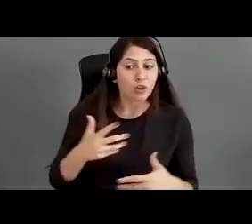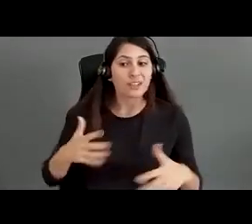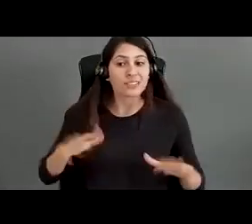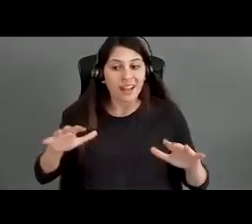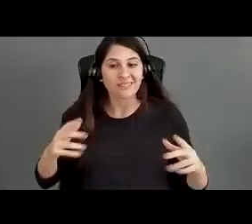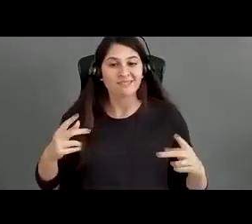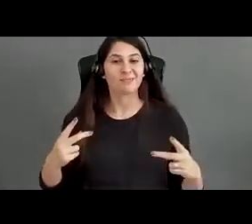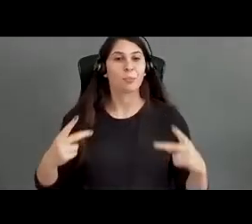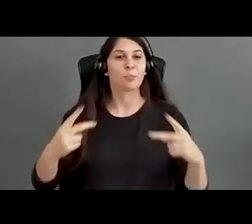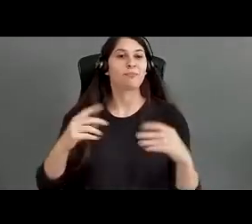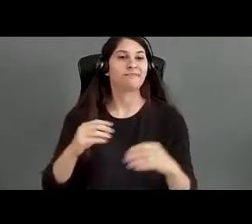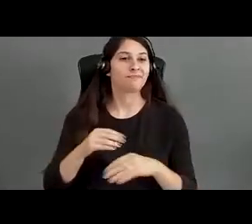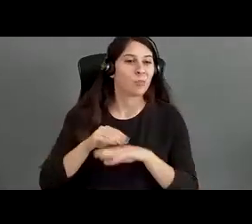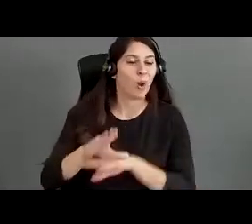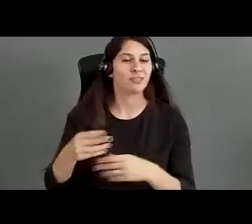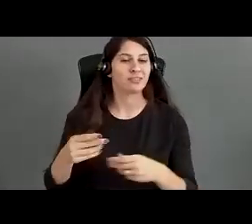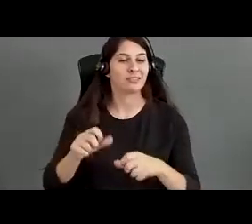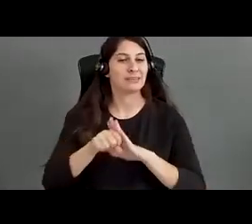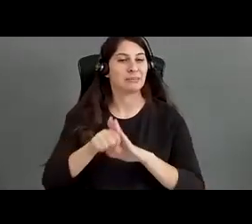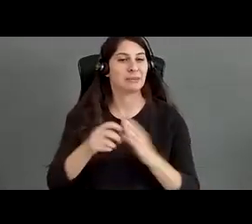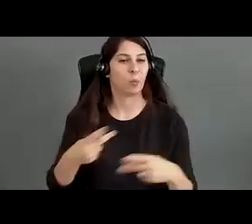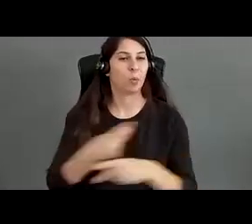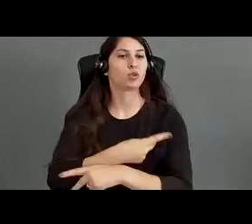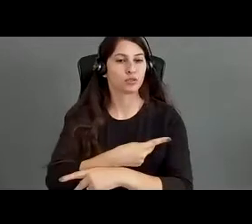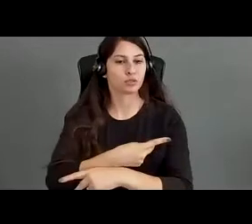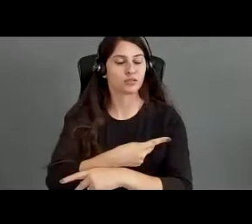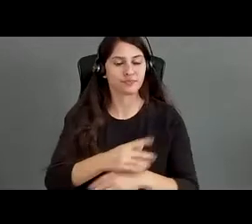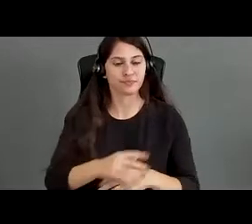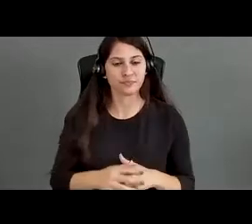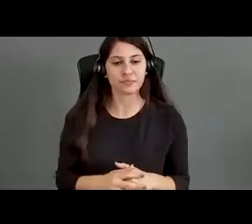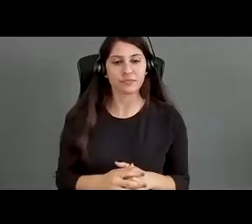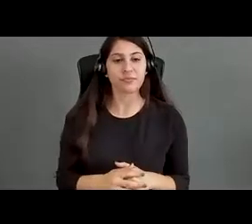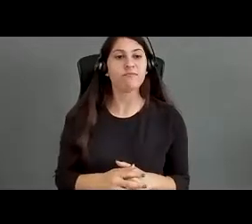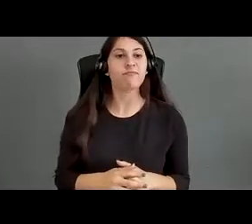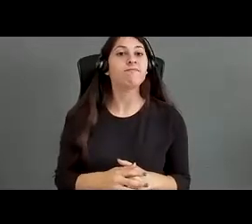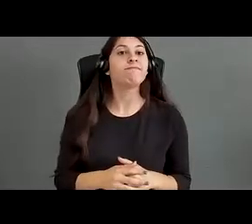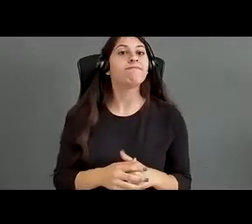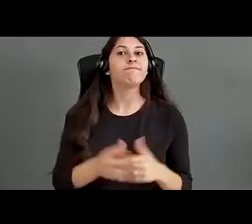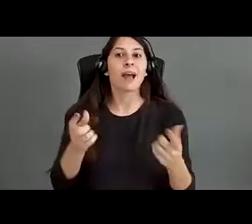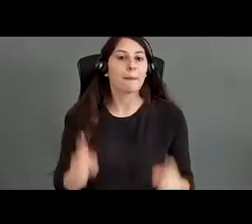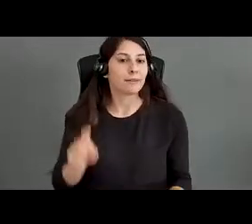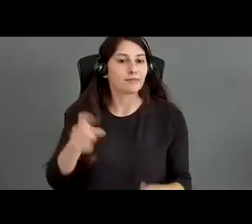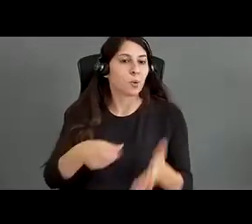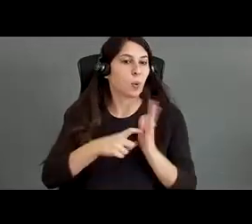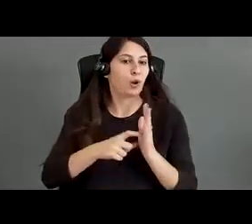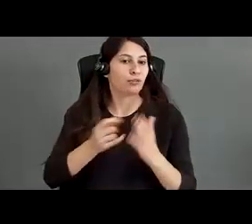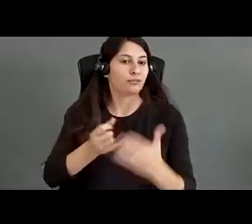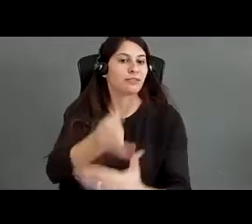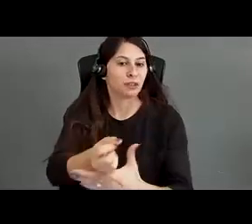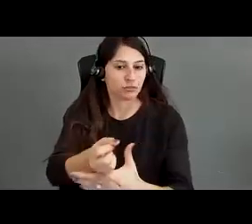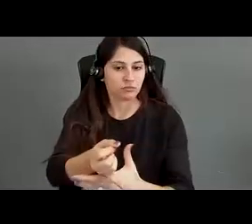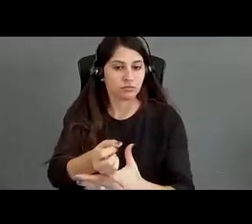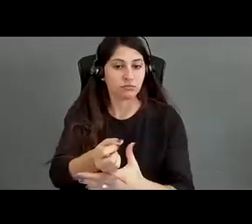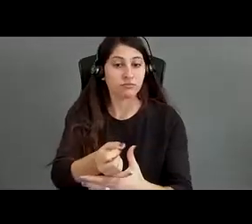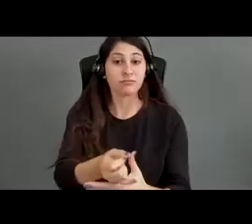And at some point in time, there has to be an intervention. If you don't do something to make a difference,